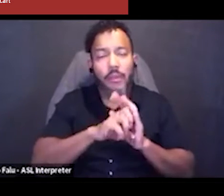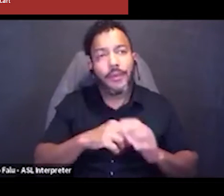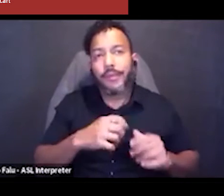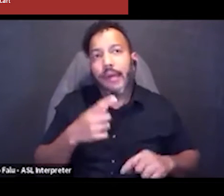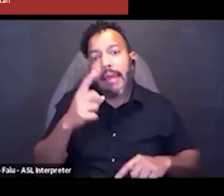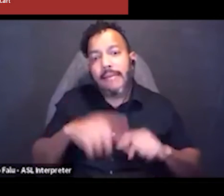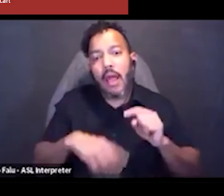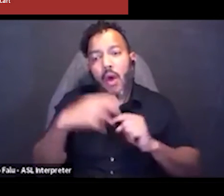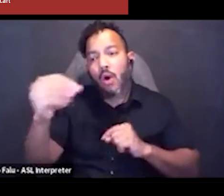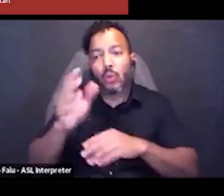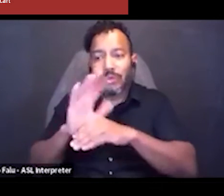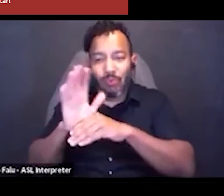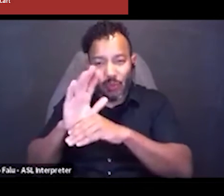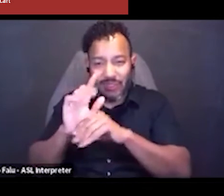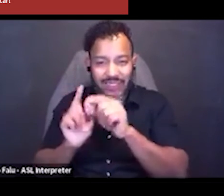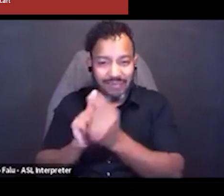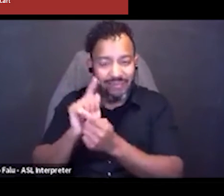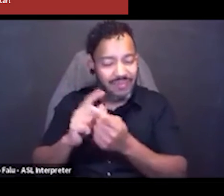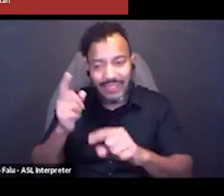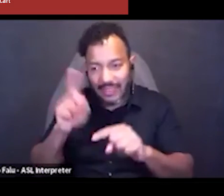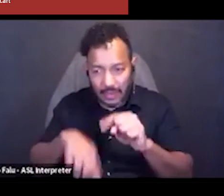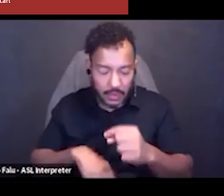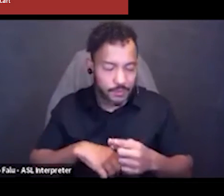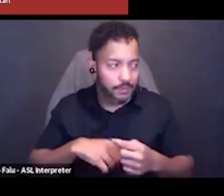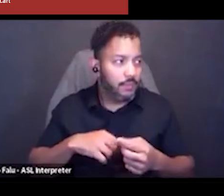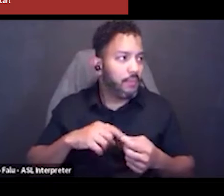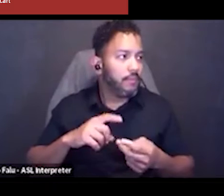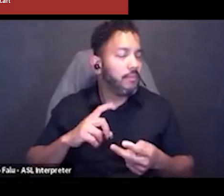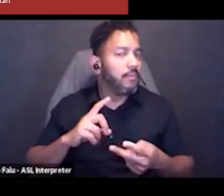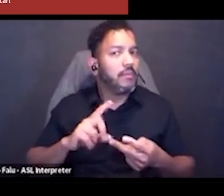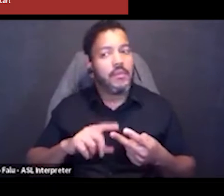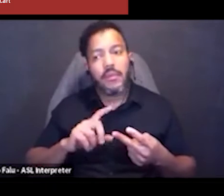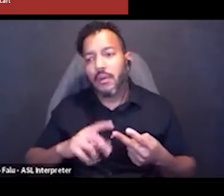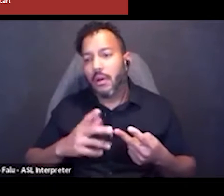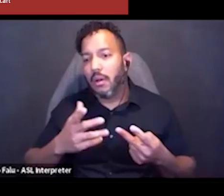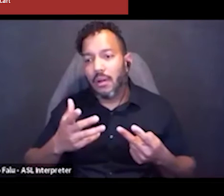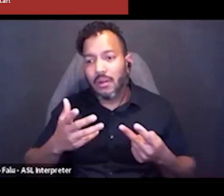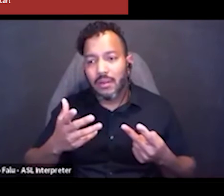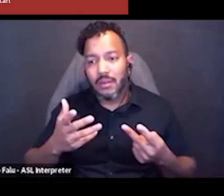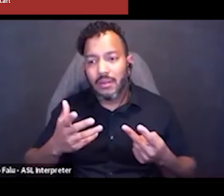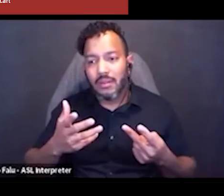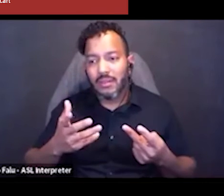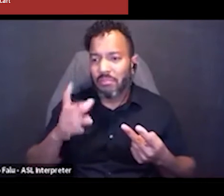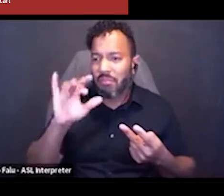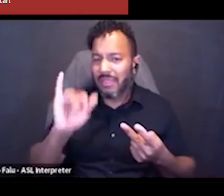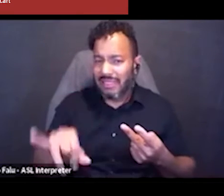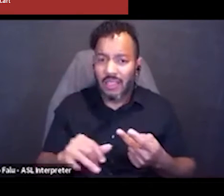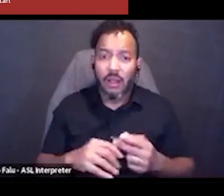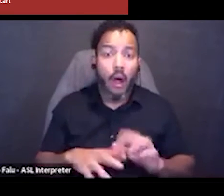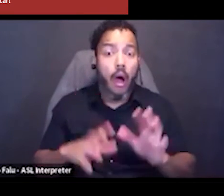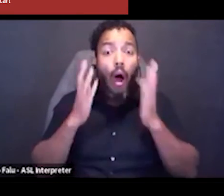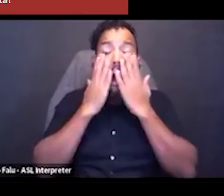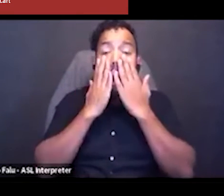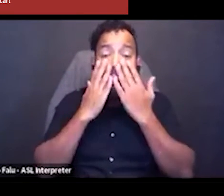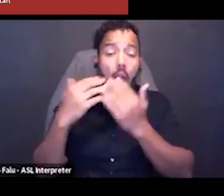You know, that's not -- that isn't something burdensome.